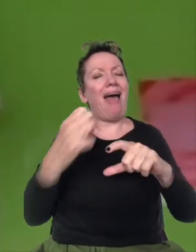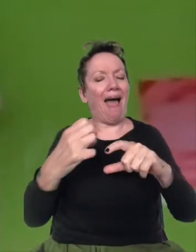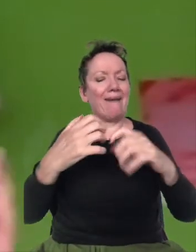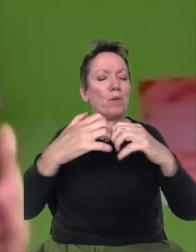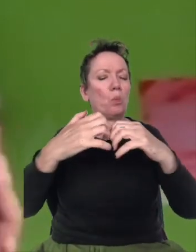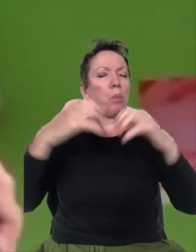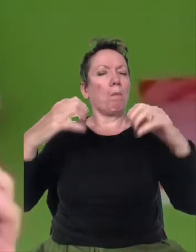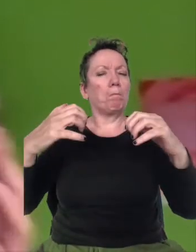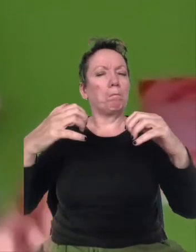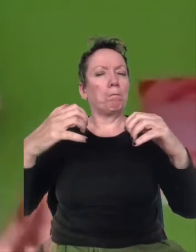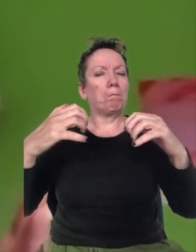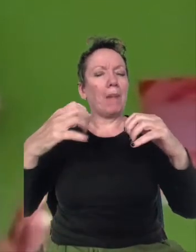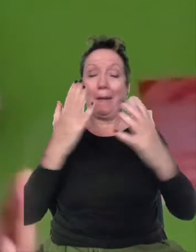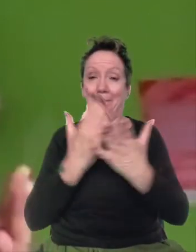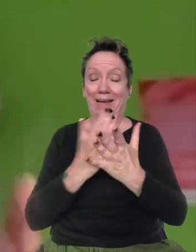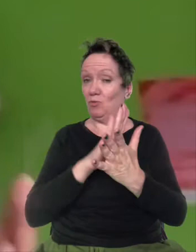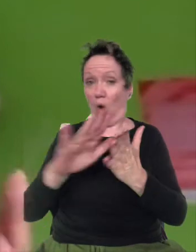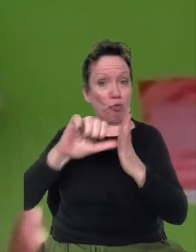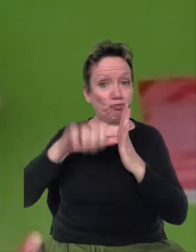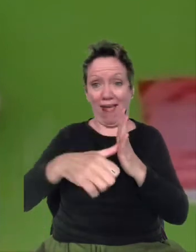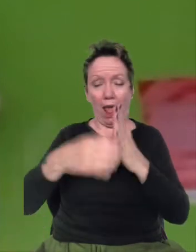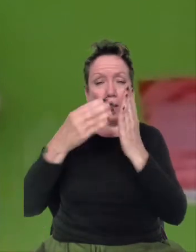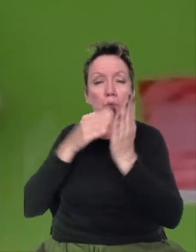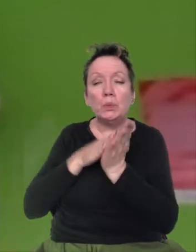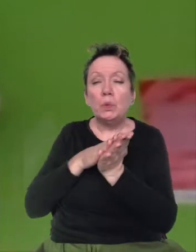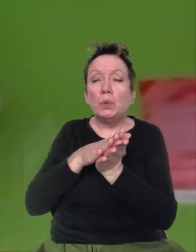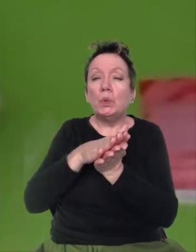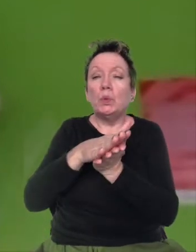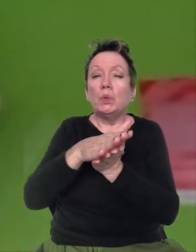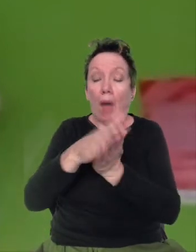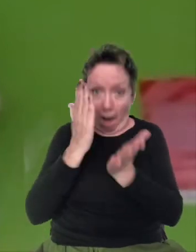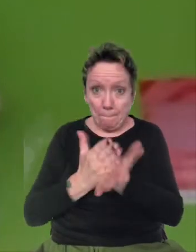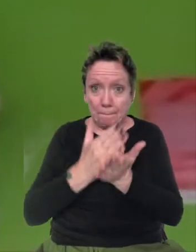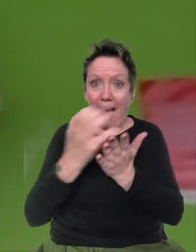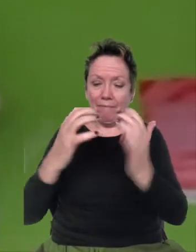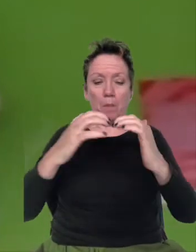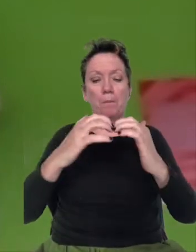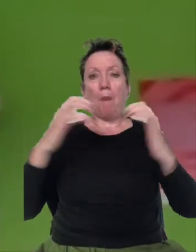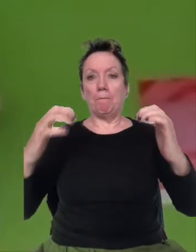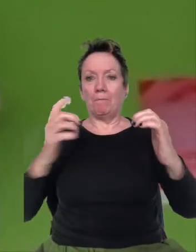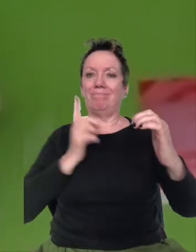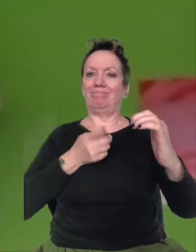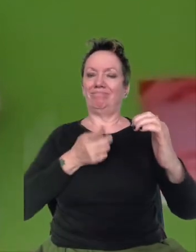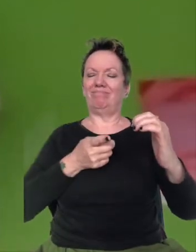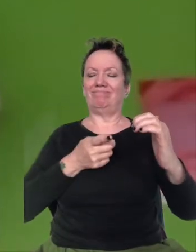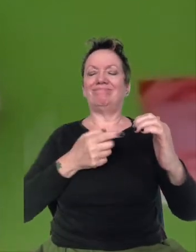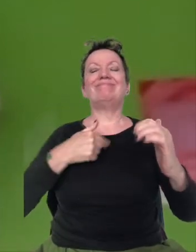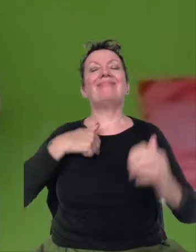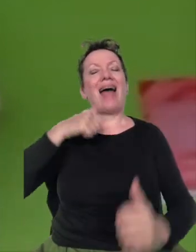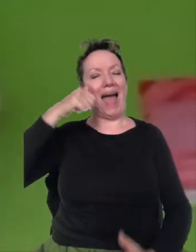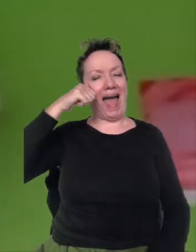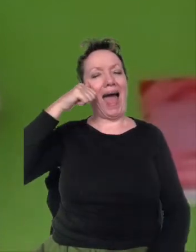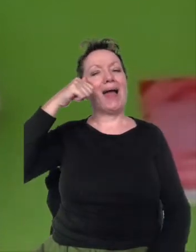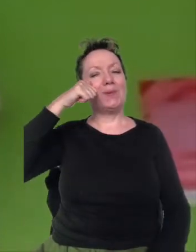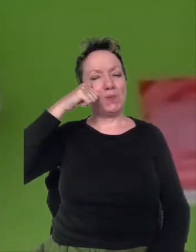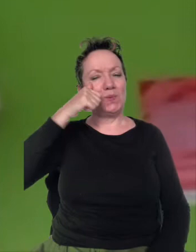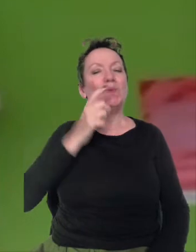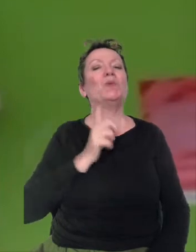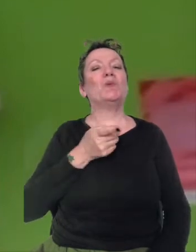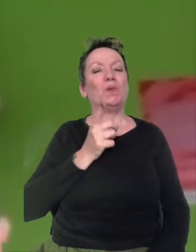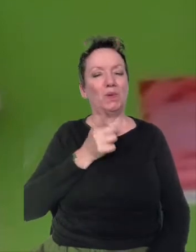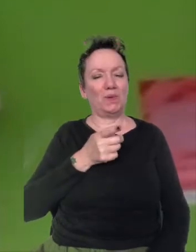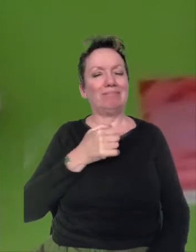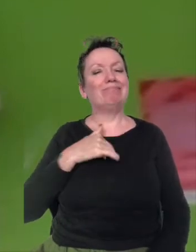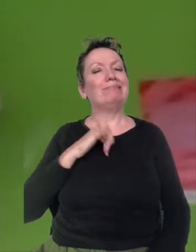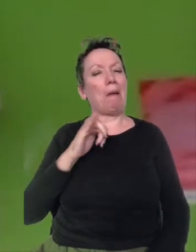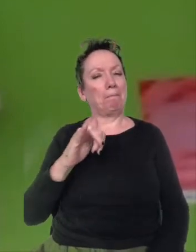It's an illusion of perfection and I understood mayonnaise look closely and you